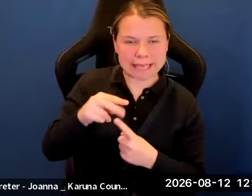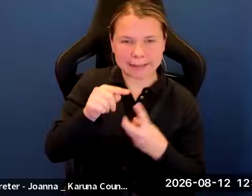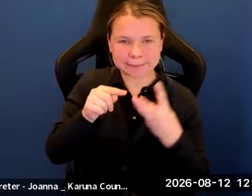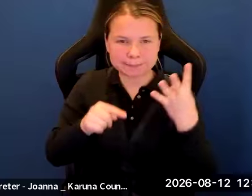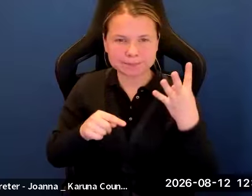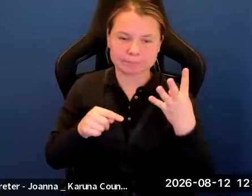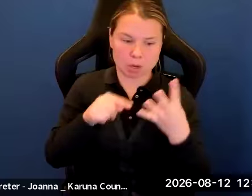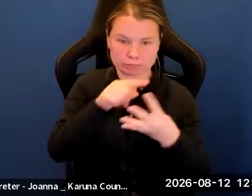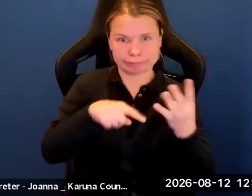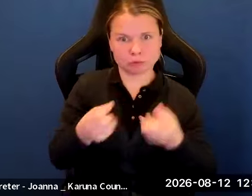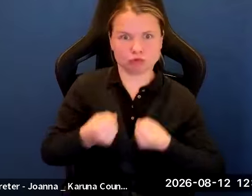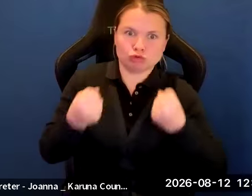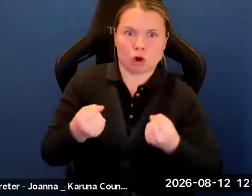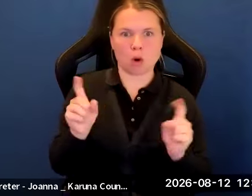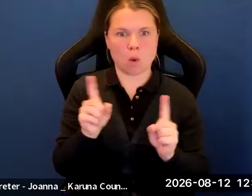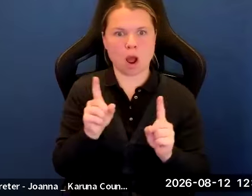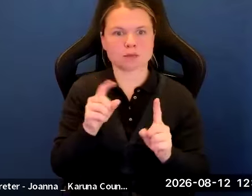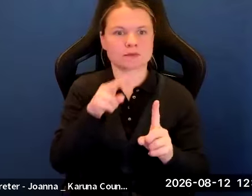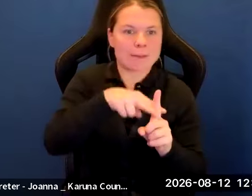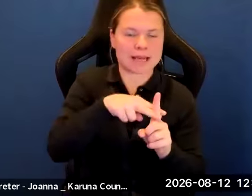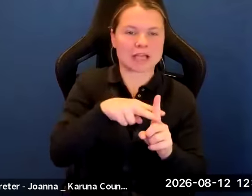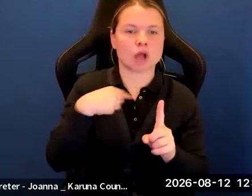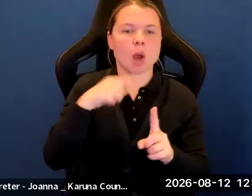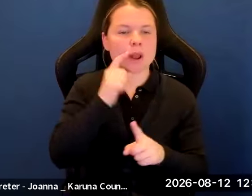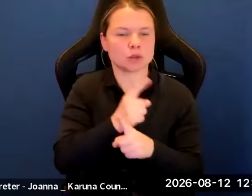the independent review panel members will be looking for